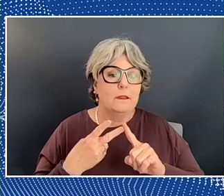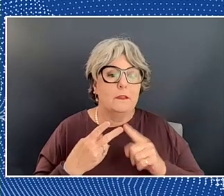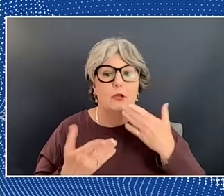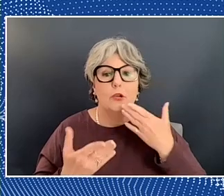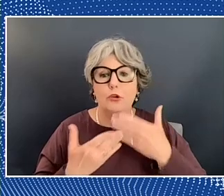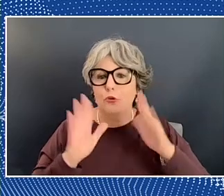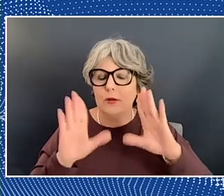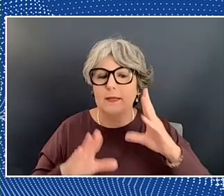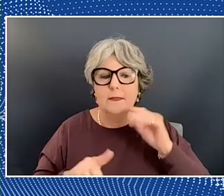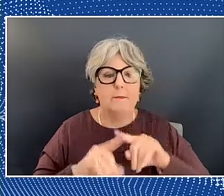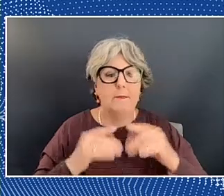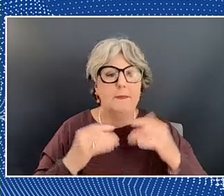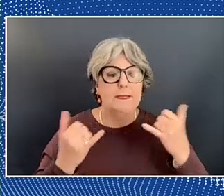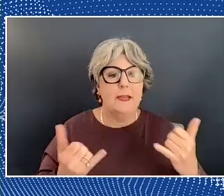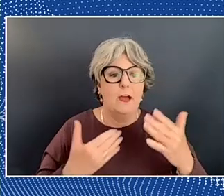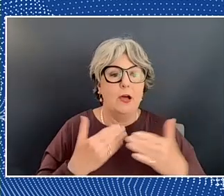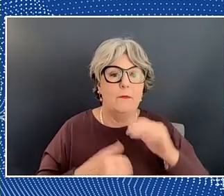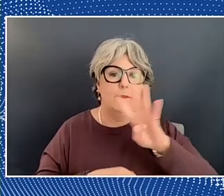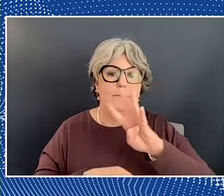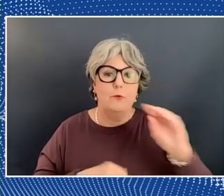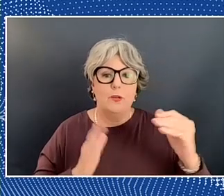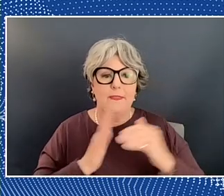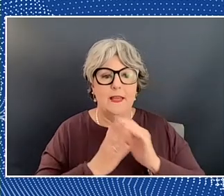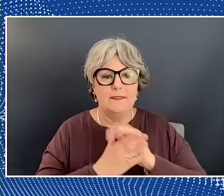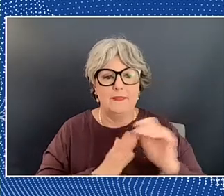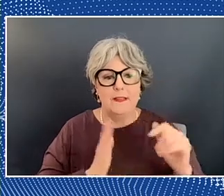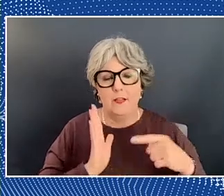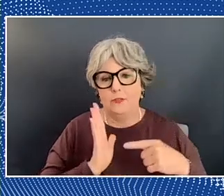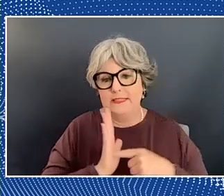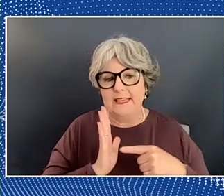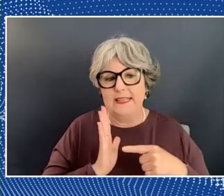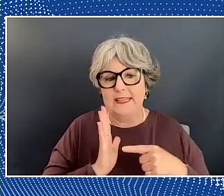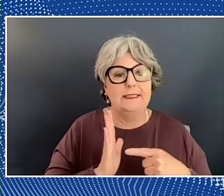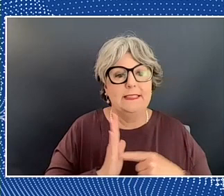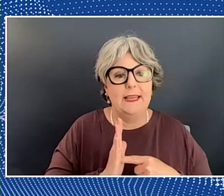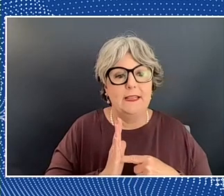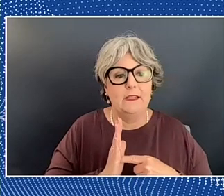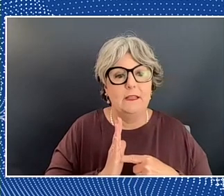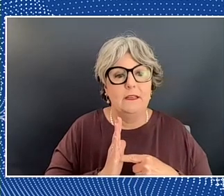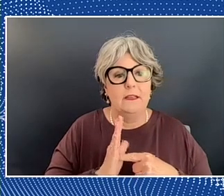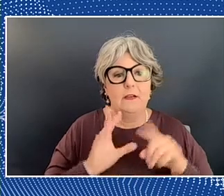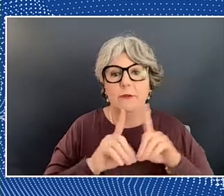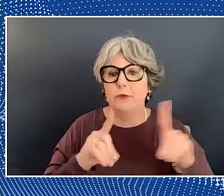have almost $40,000 debt from a degree that I'm never going to be able to use.